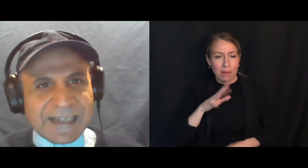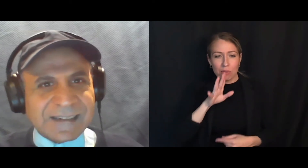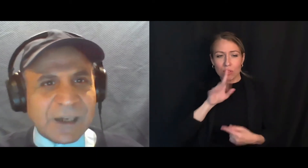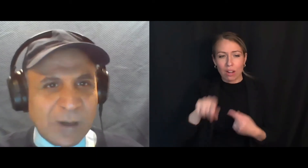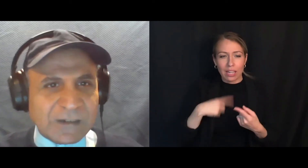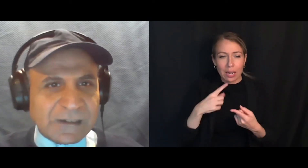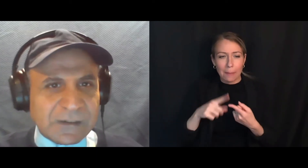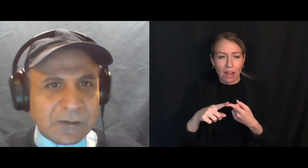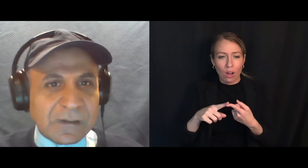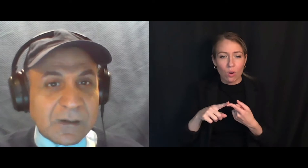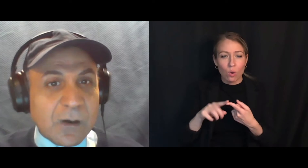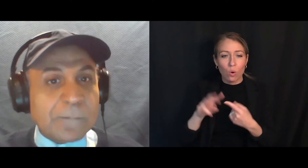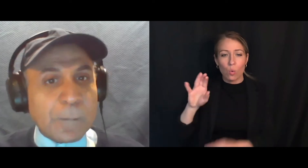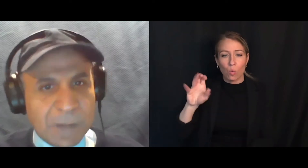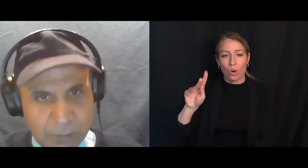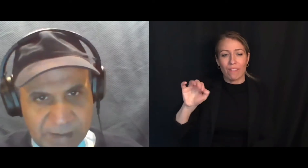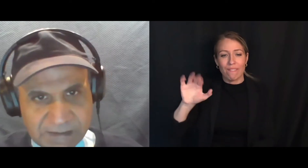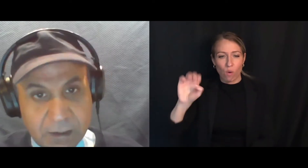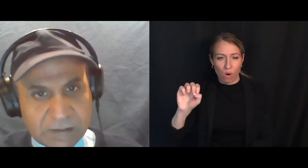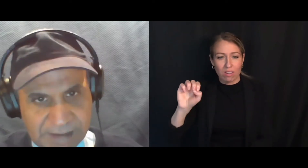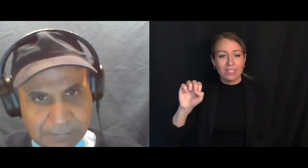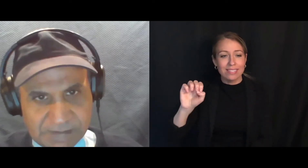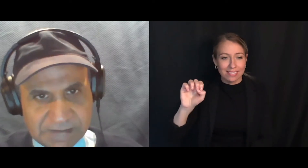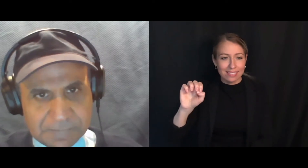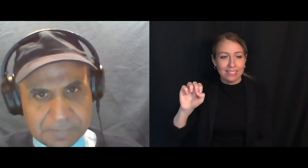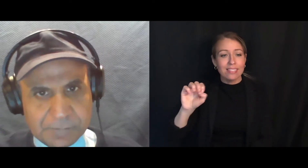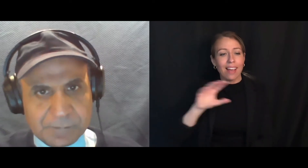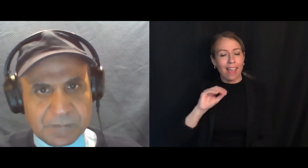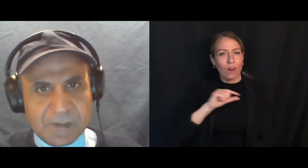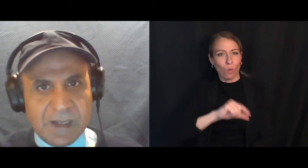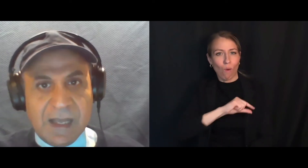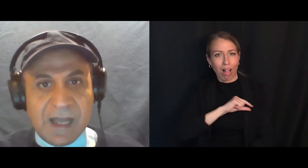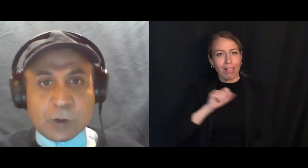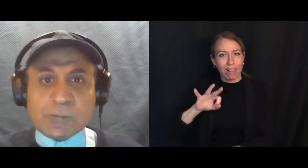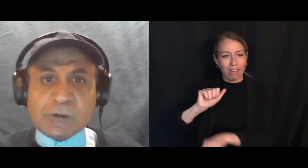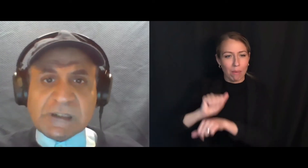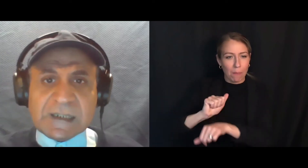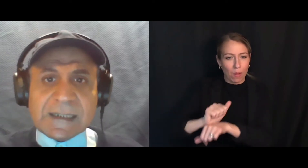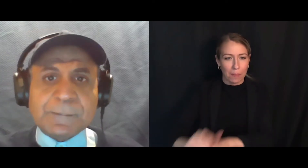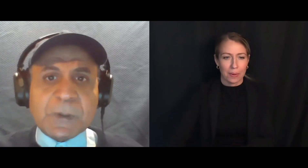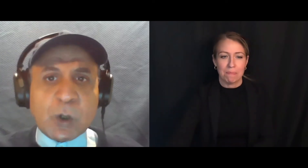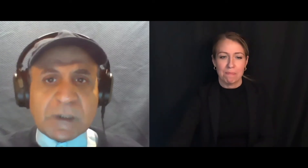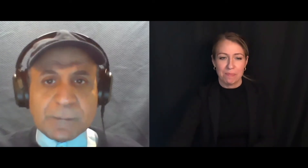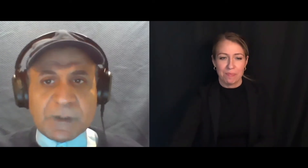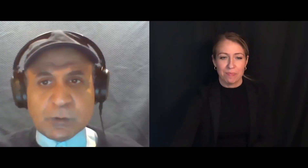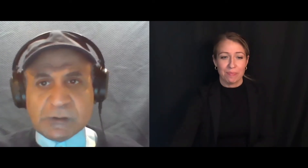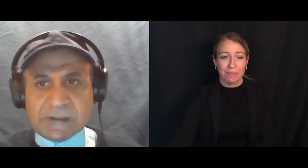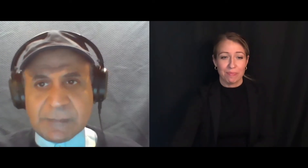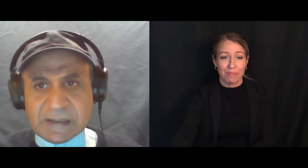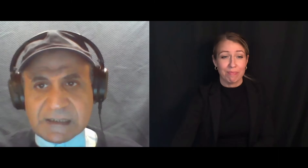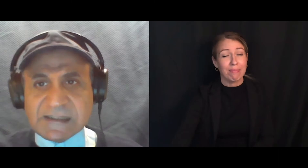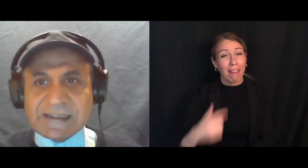and the quality of employment concept. I hope to see employed people with disabilities